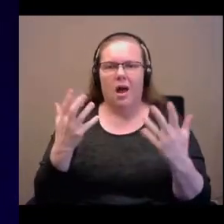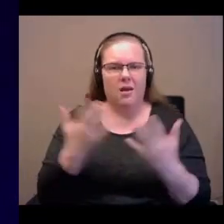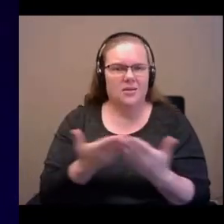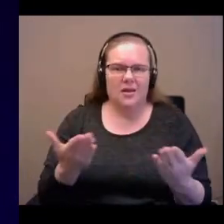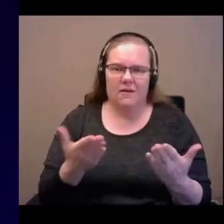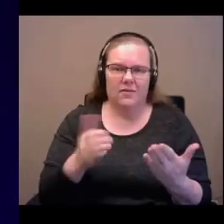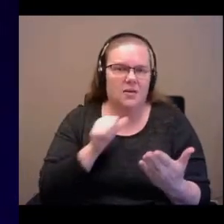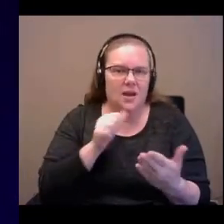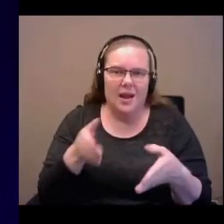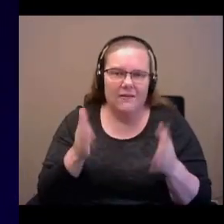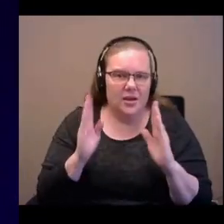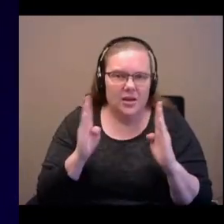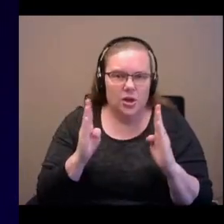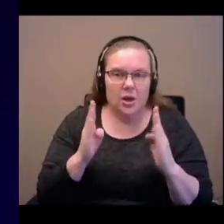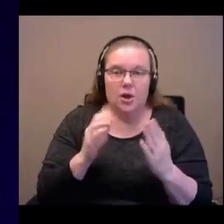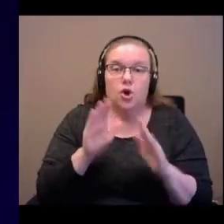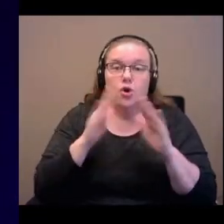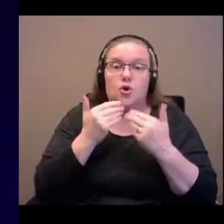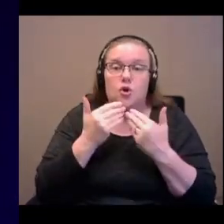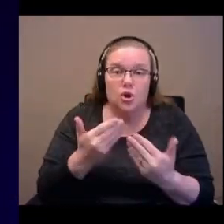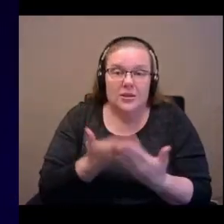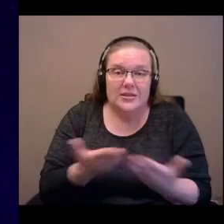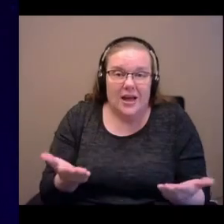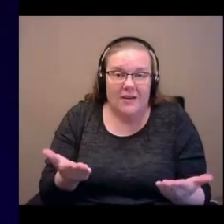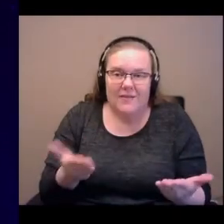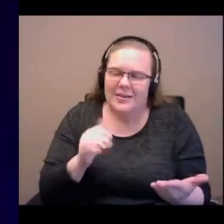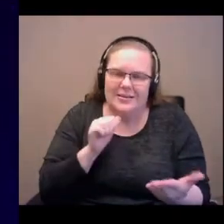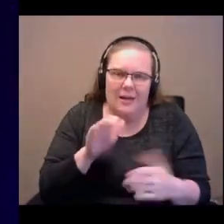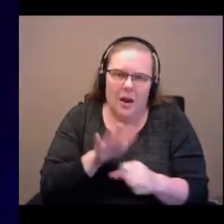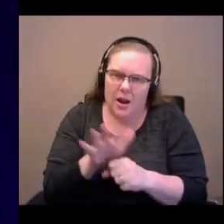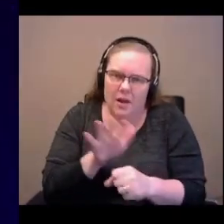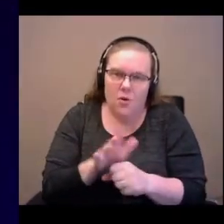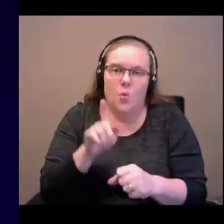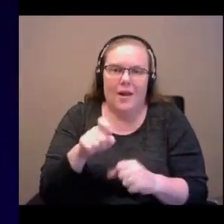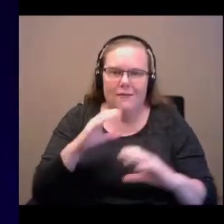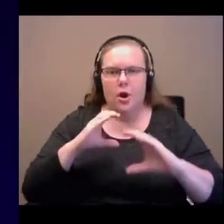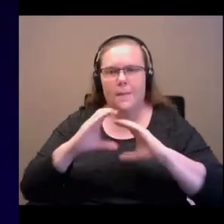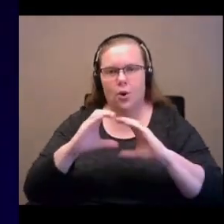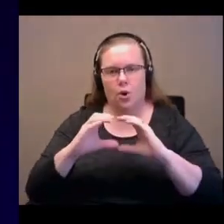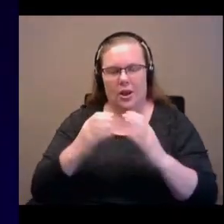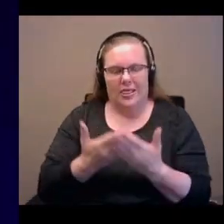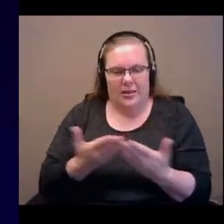is not enough. We have to communicate that good stuff in a way people can understand and listen